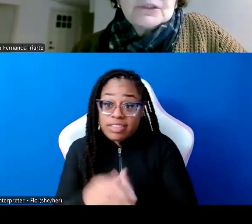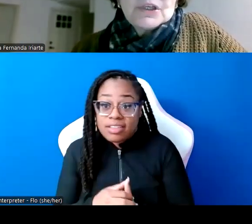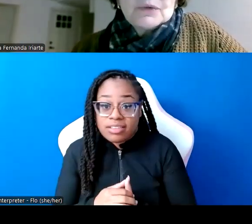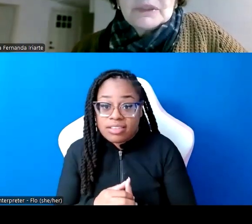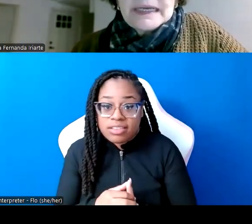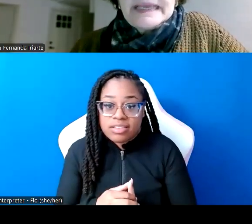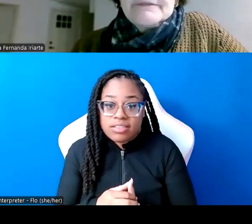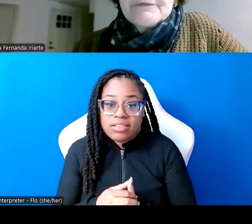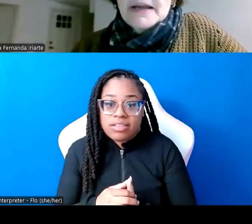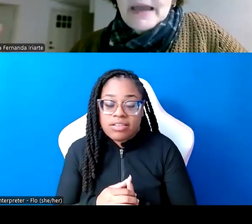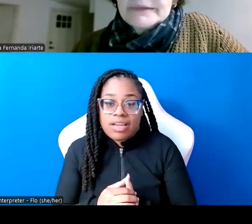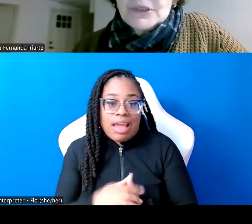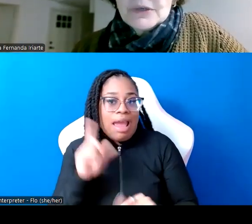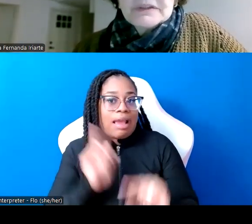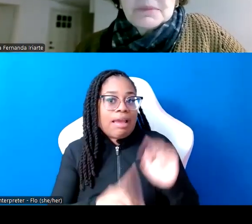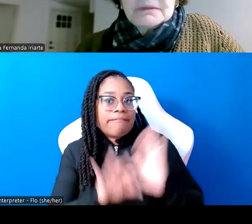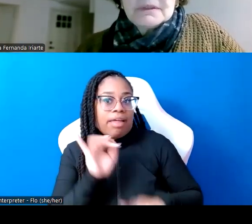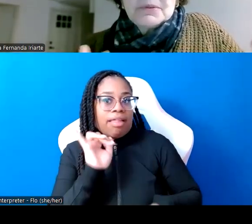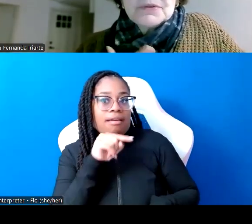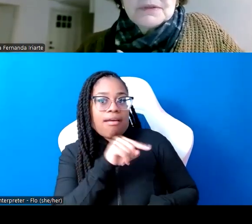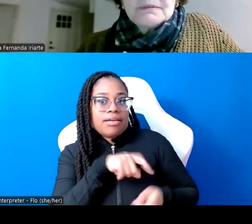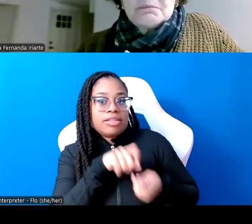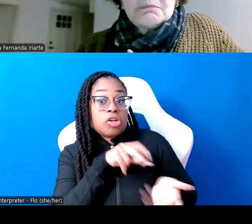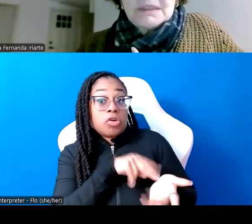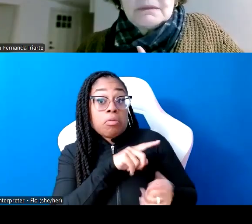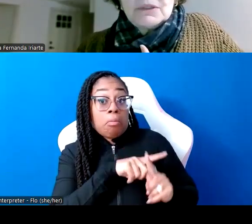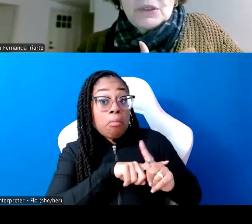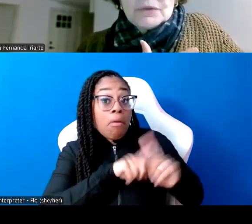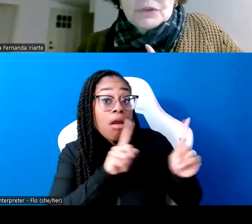you know, we I can't find that nurse, but this person, me, you know, there's